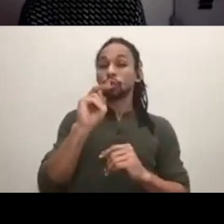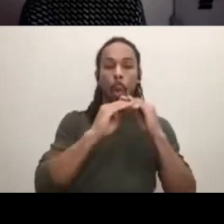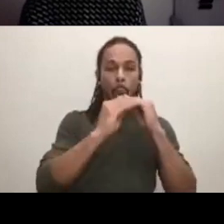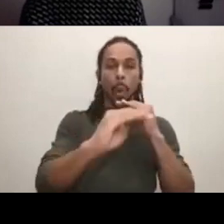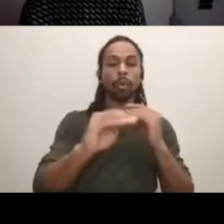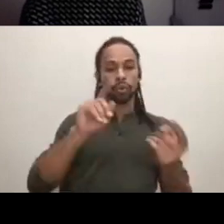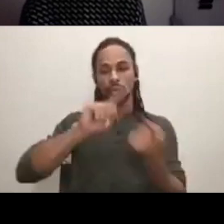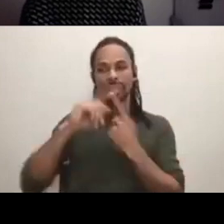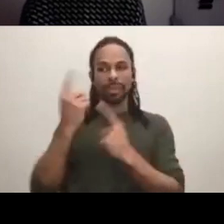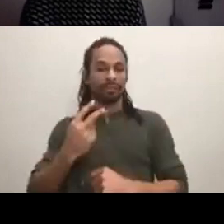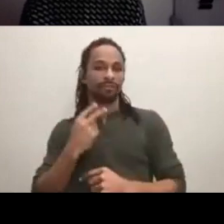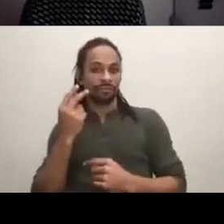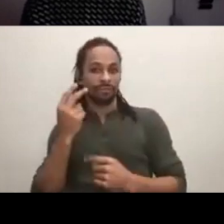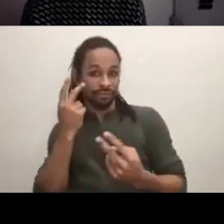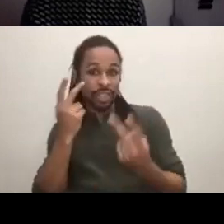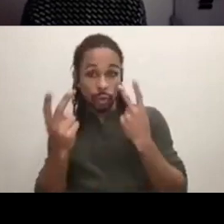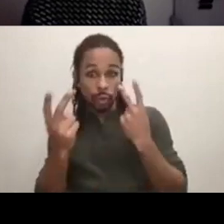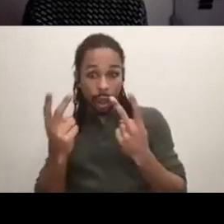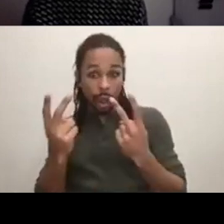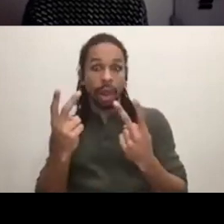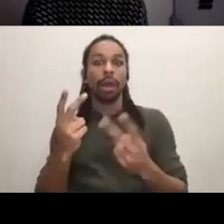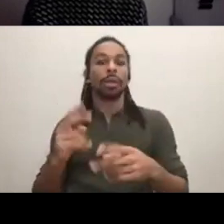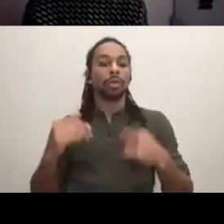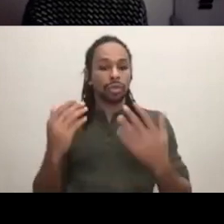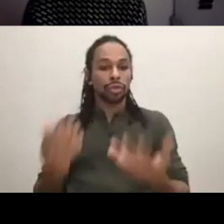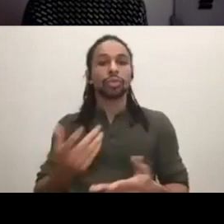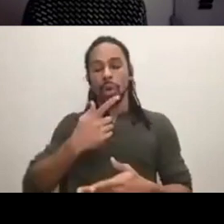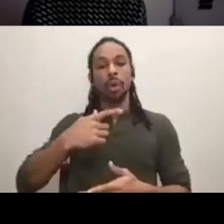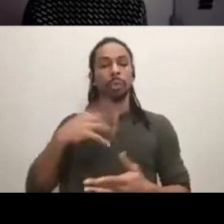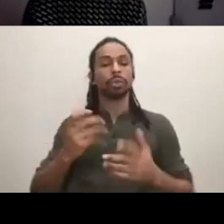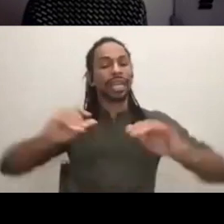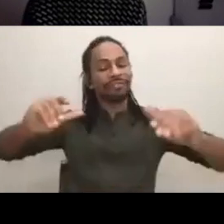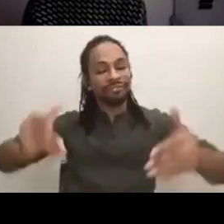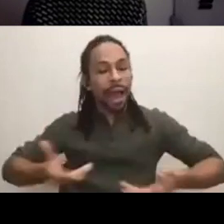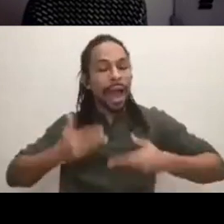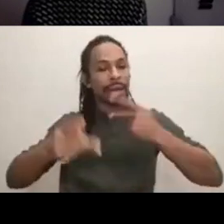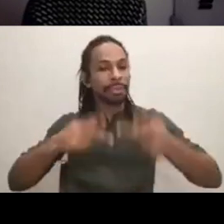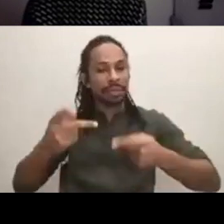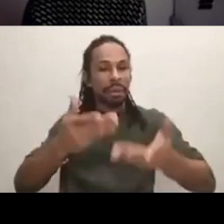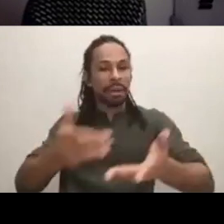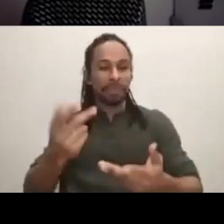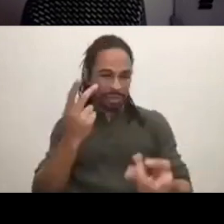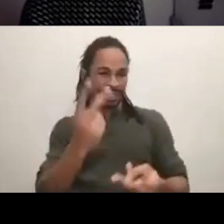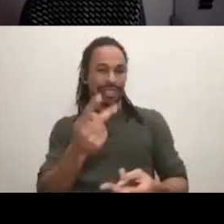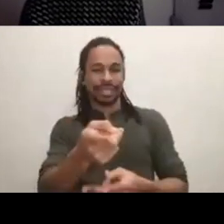sound cuts in, adding a little salt to something sweet. An even lighter sound makes it way into the composition.]